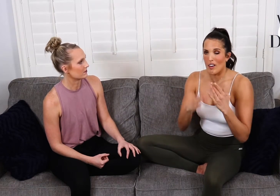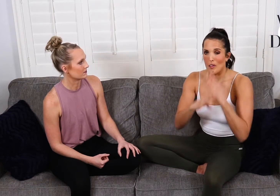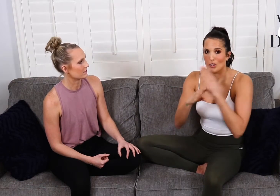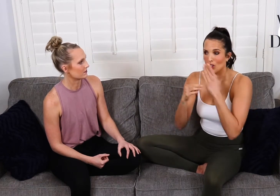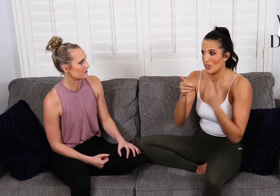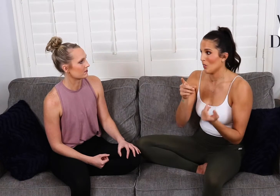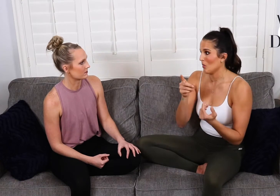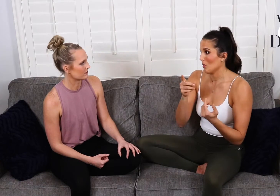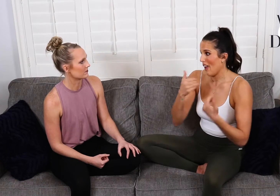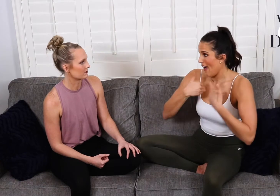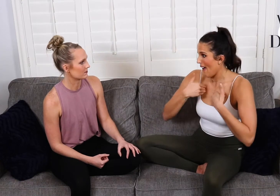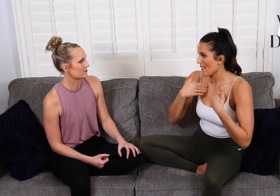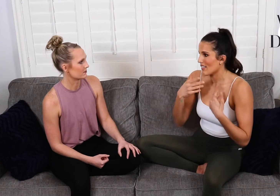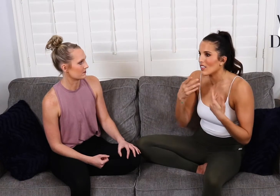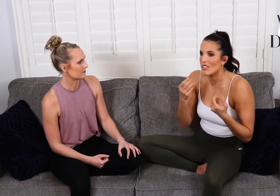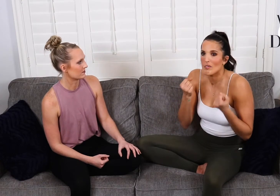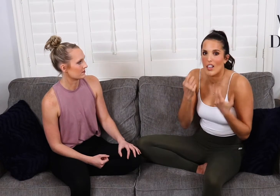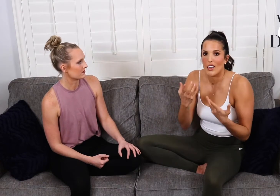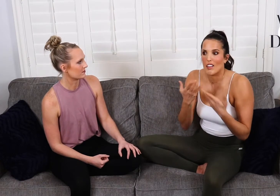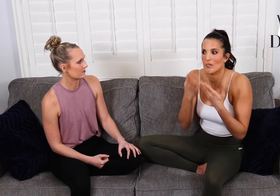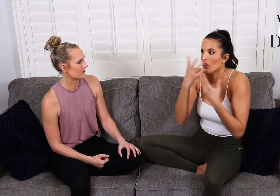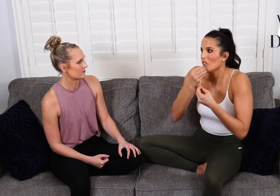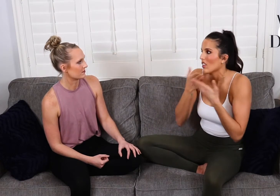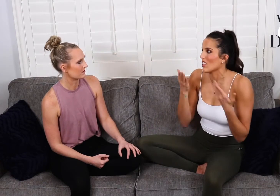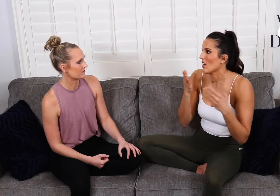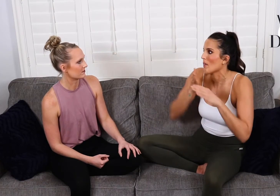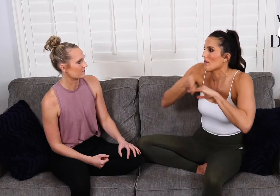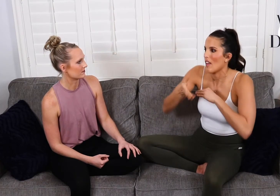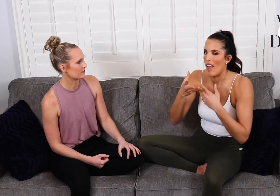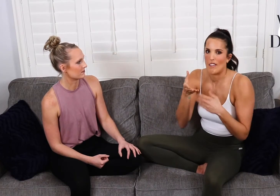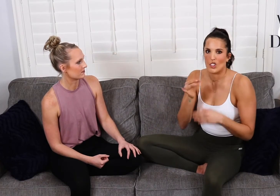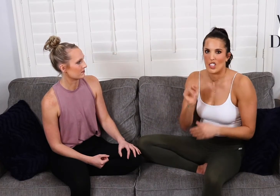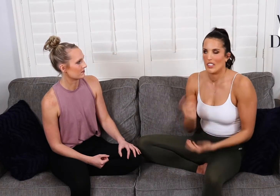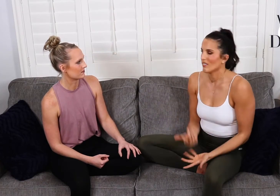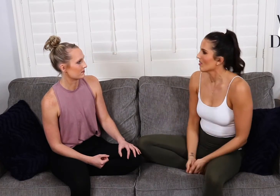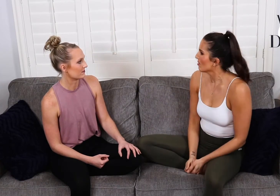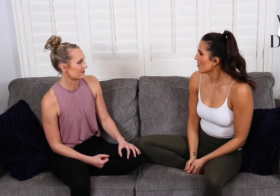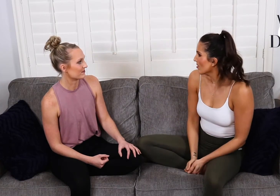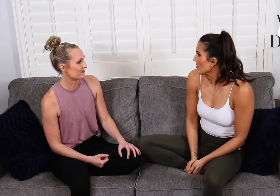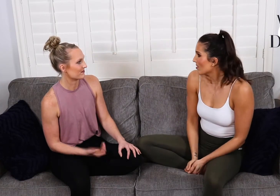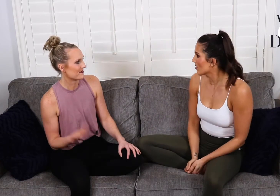and no matter what obstacles that we face, there's so many beautiful things that come after it.